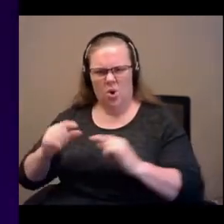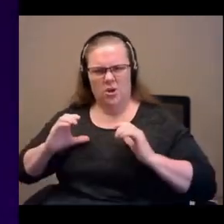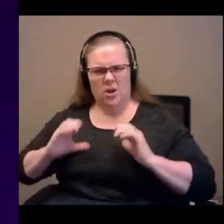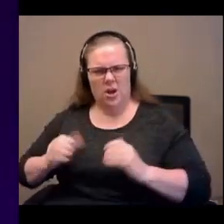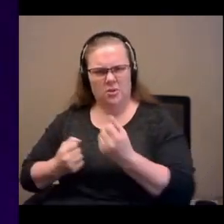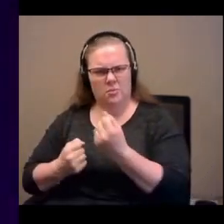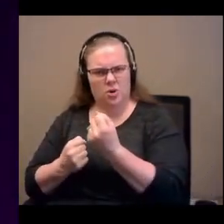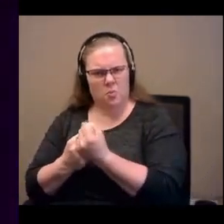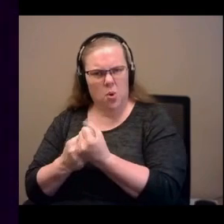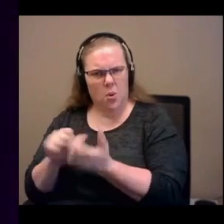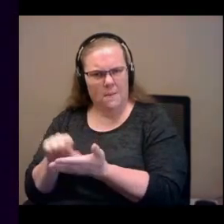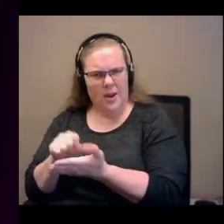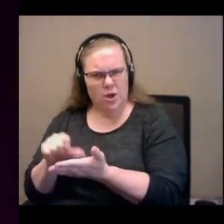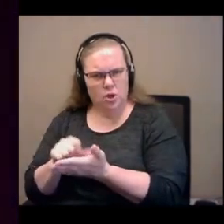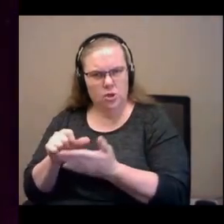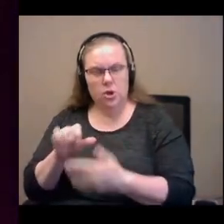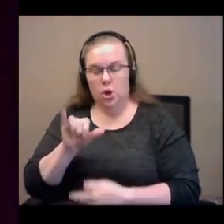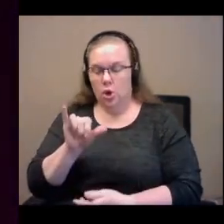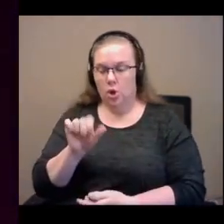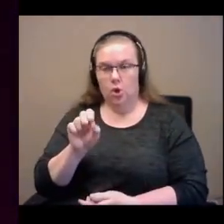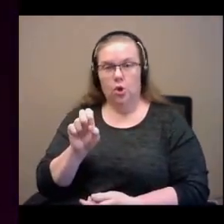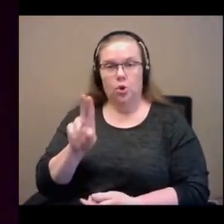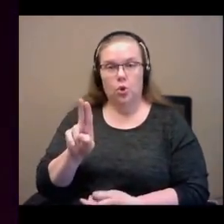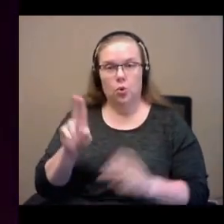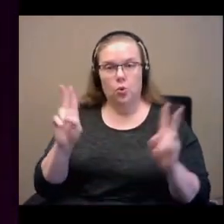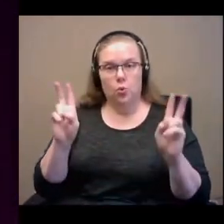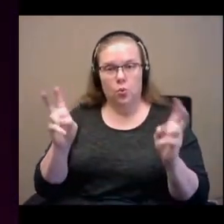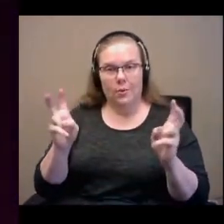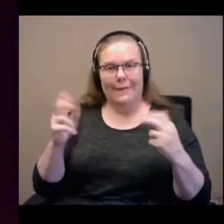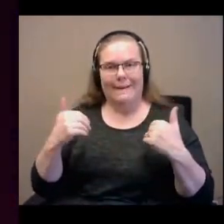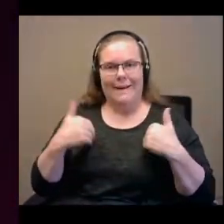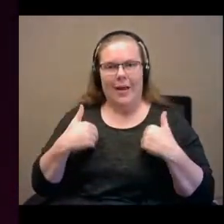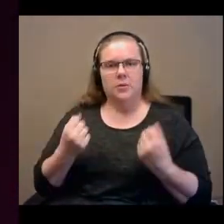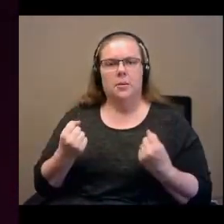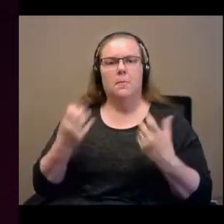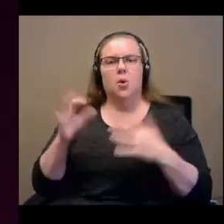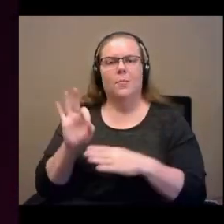very important. You has multiple functions. Right? Language has multiple functions,